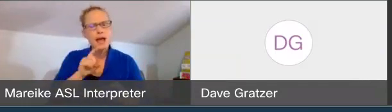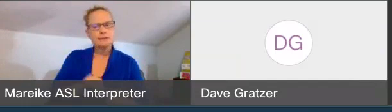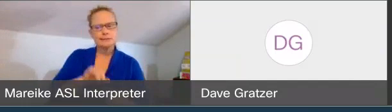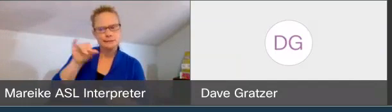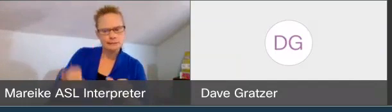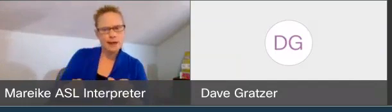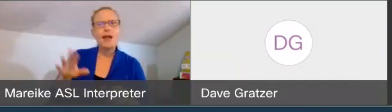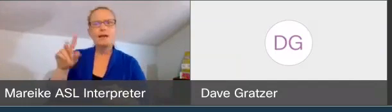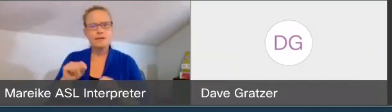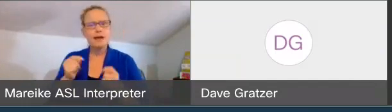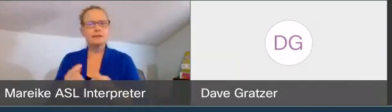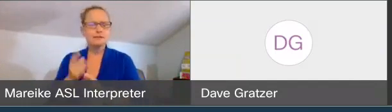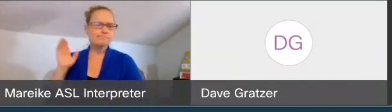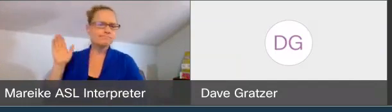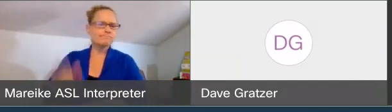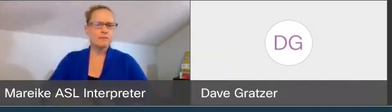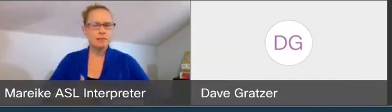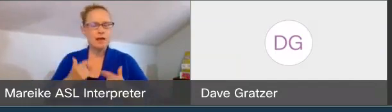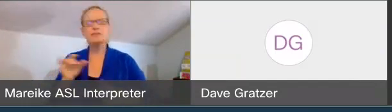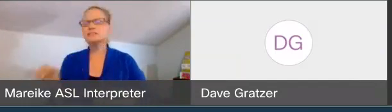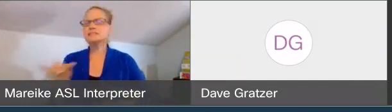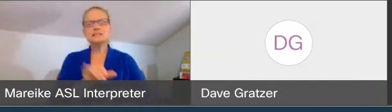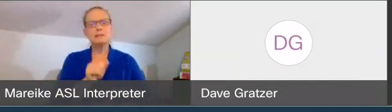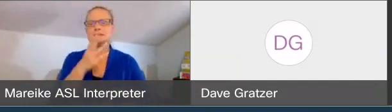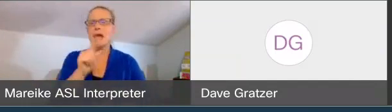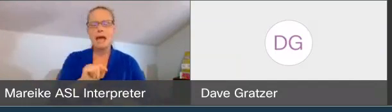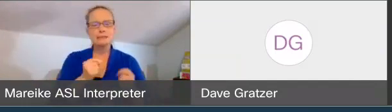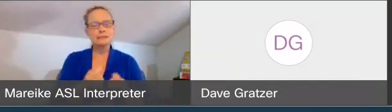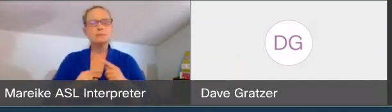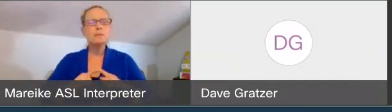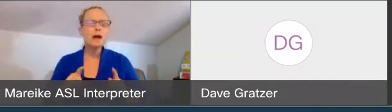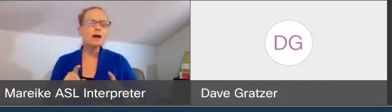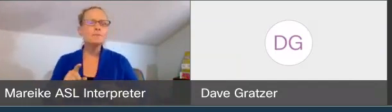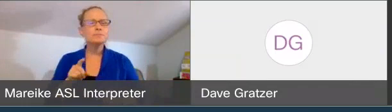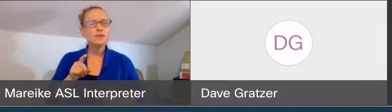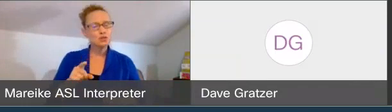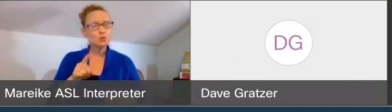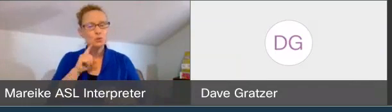just like they can stay on ACT teams, but do you ever discharge someone from a FACT